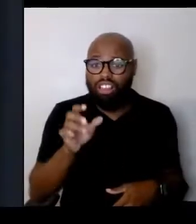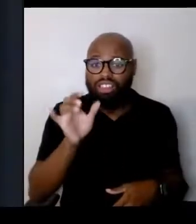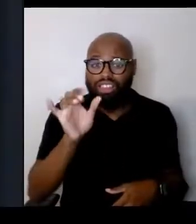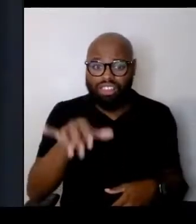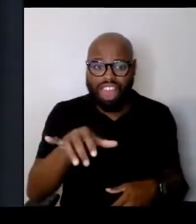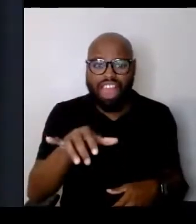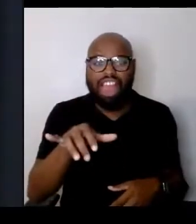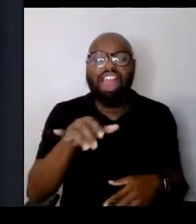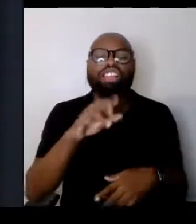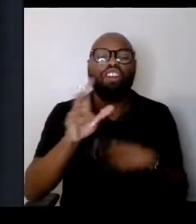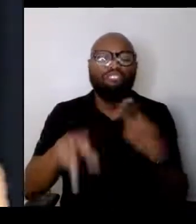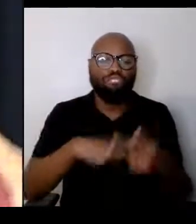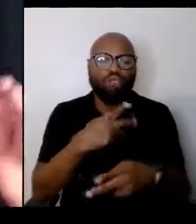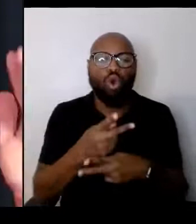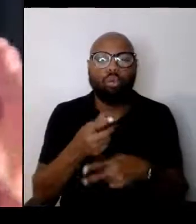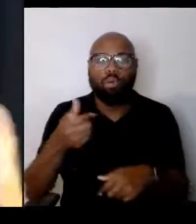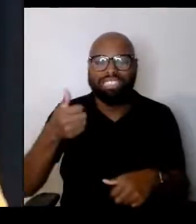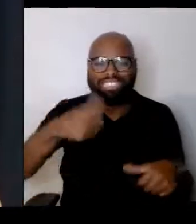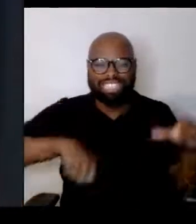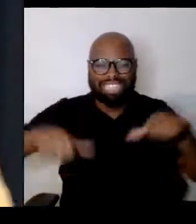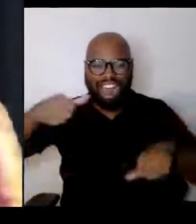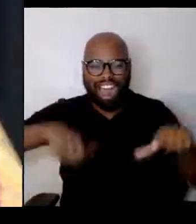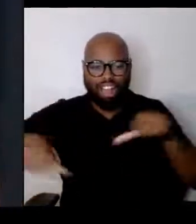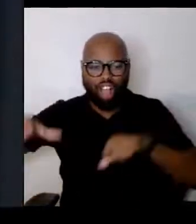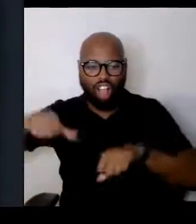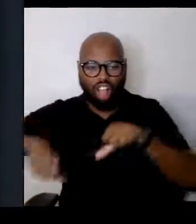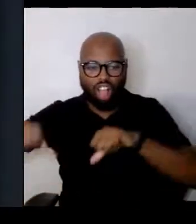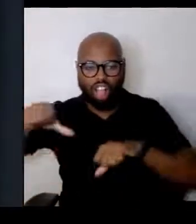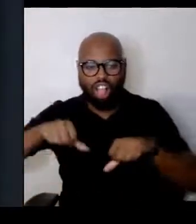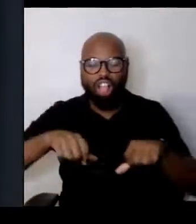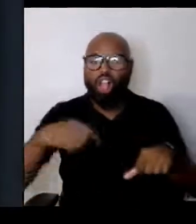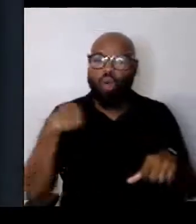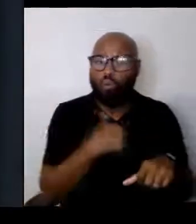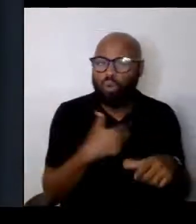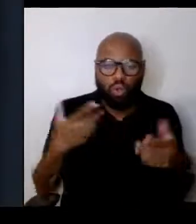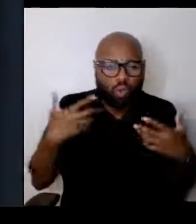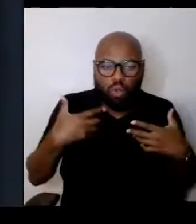where we don't want to see history repeating itself,